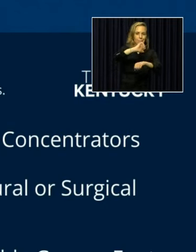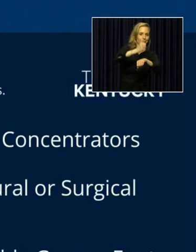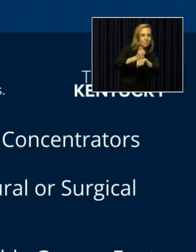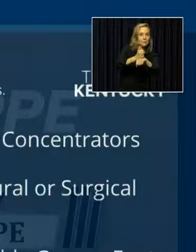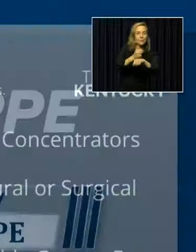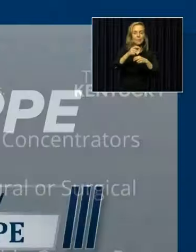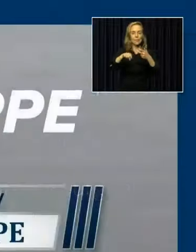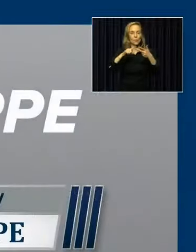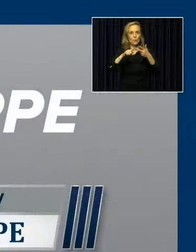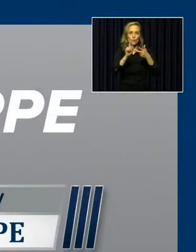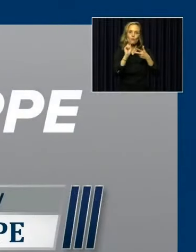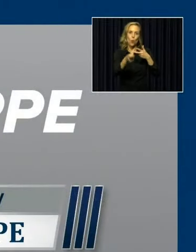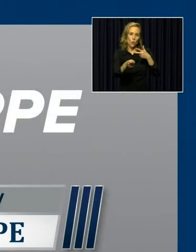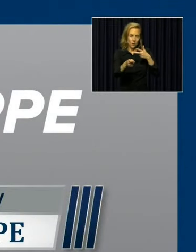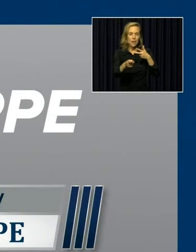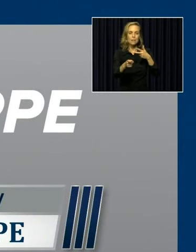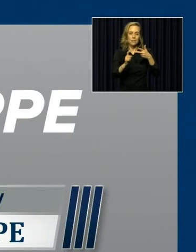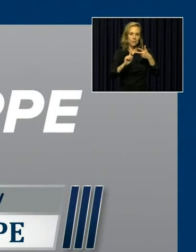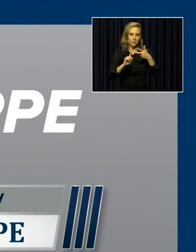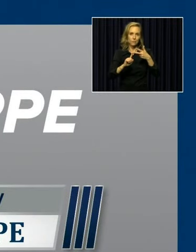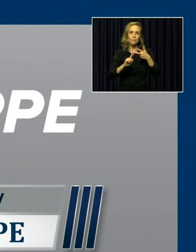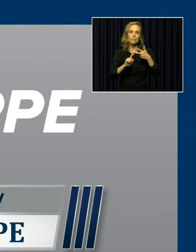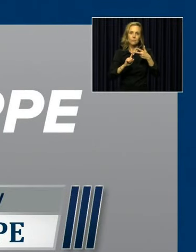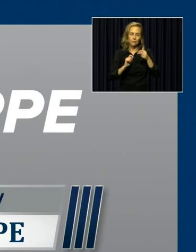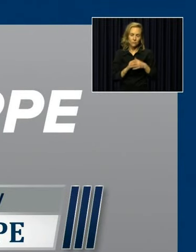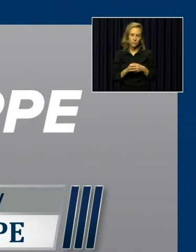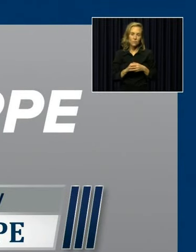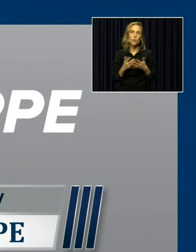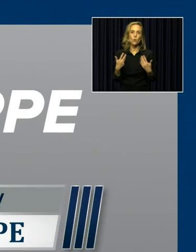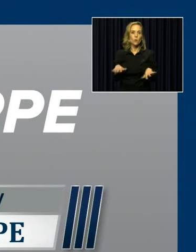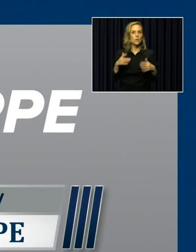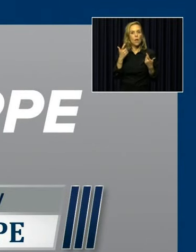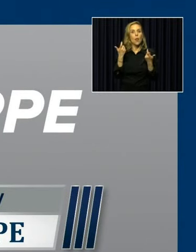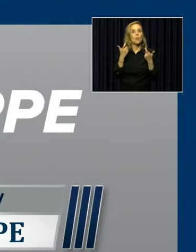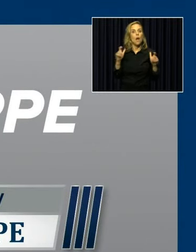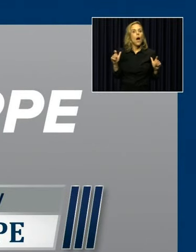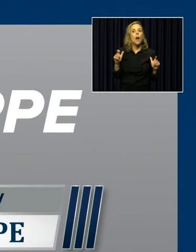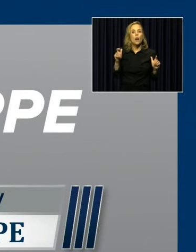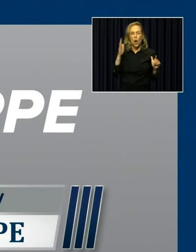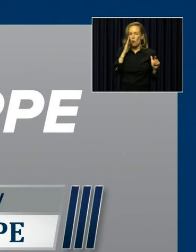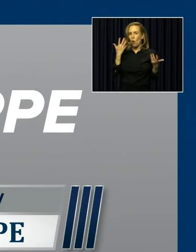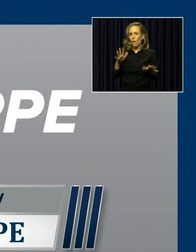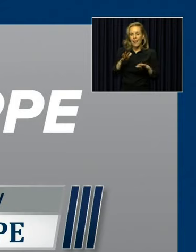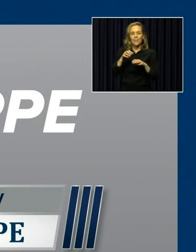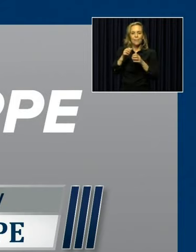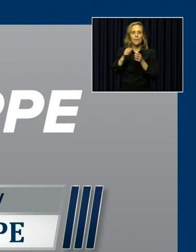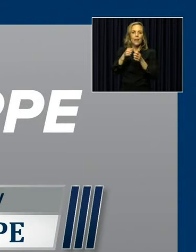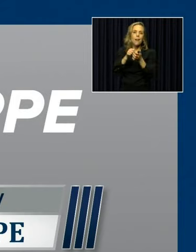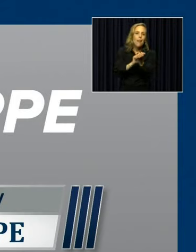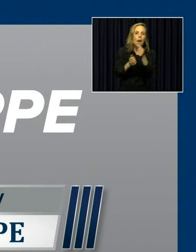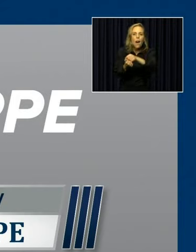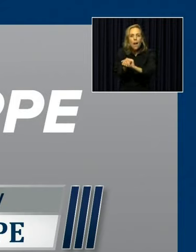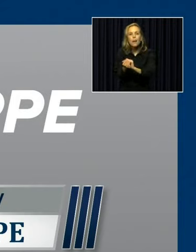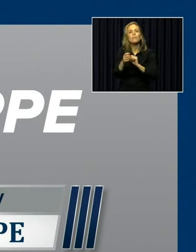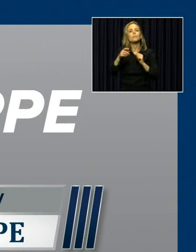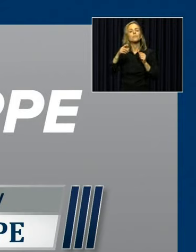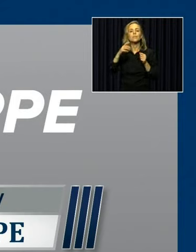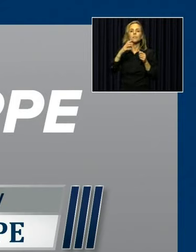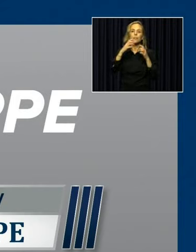CONTROL, THIS IS ONE WAY THAT YOU CAN KNOW THAT YOU ARE DOING